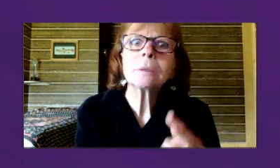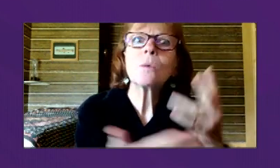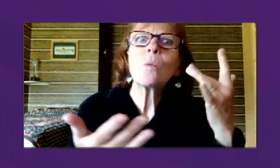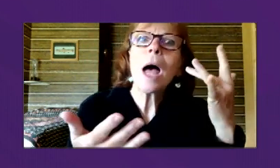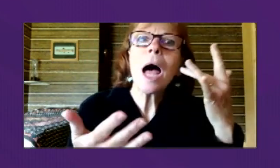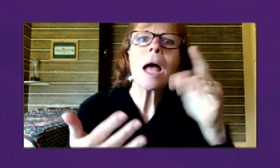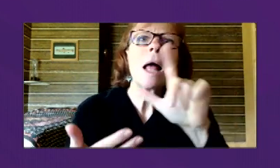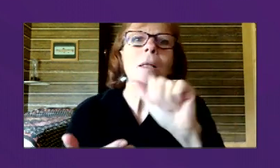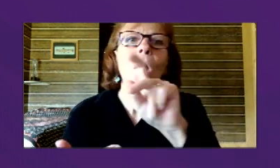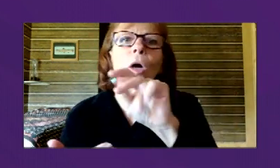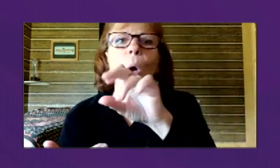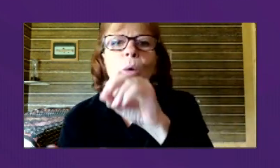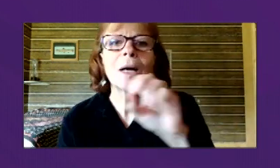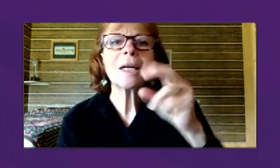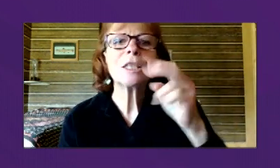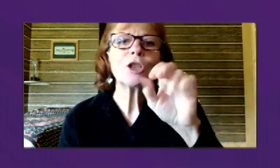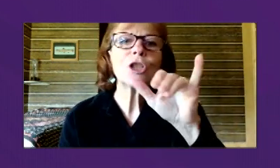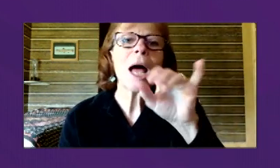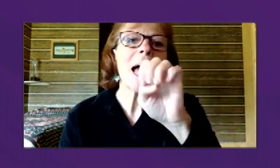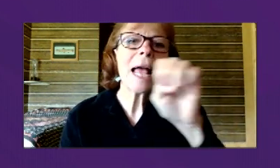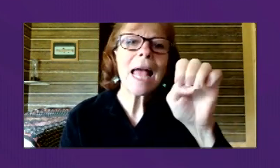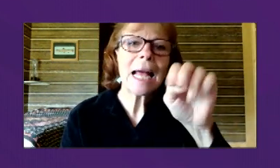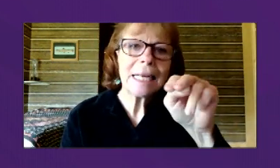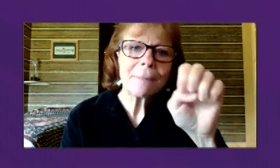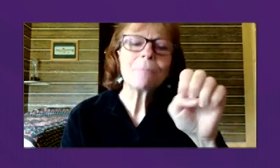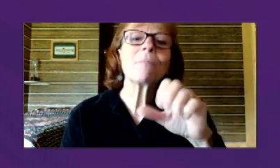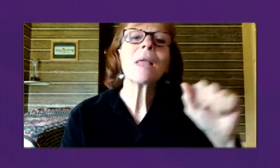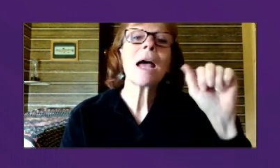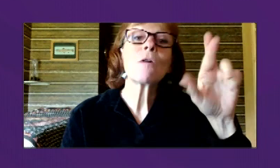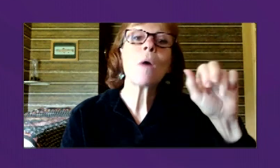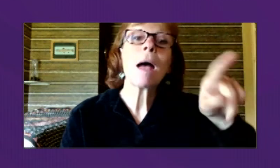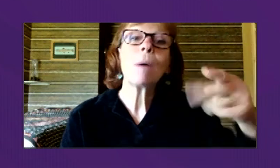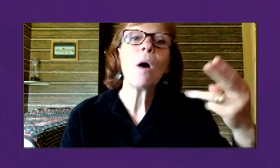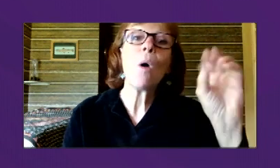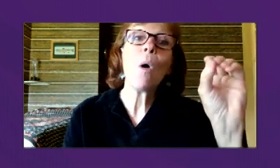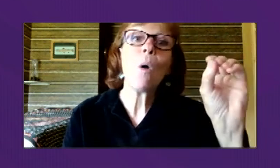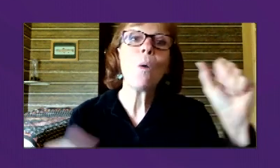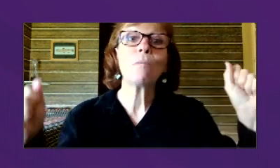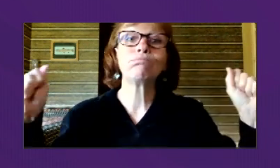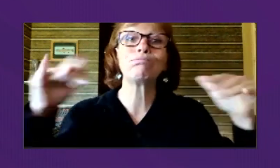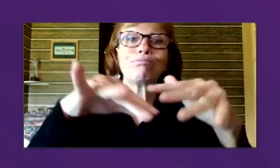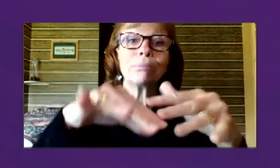Cheyenne, and Arapaho men at the encampment, which he attacked. The Battle of Little Bighorn